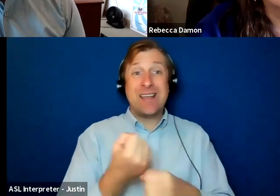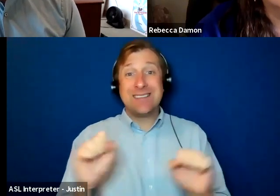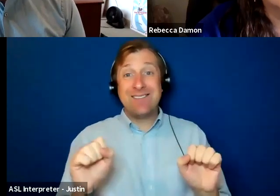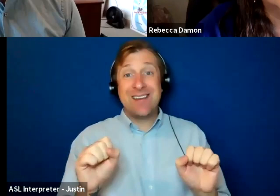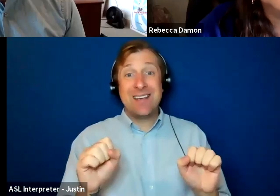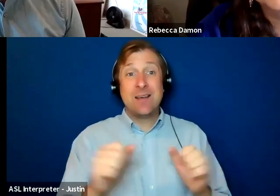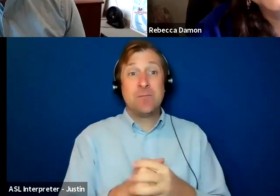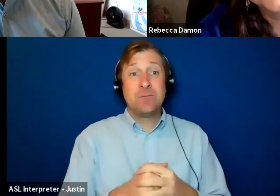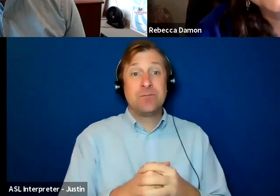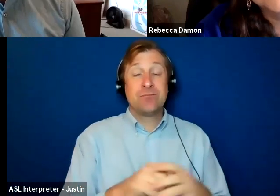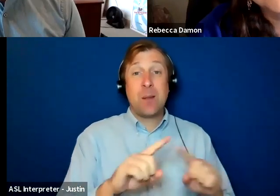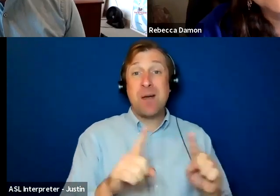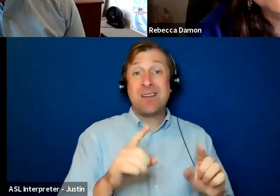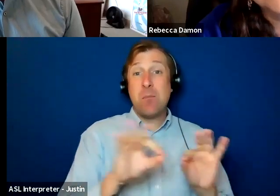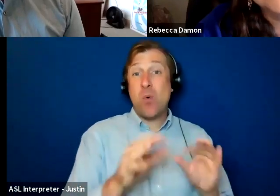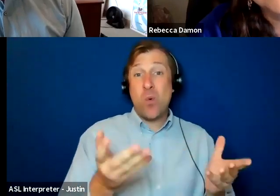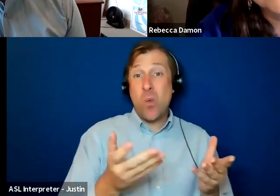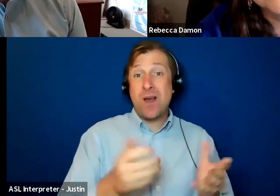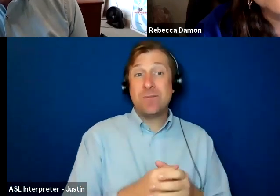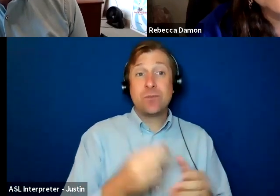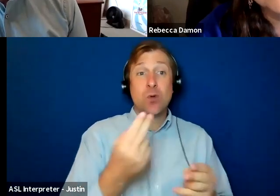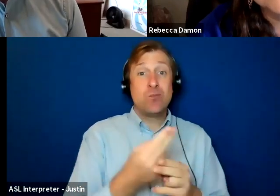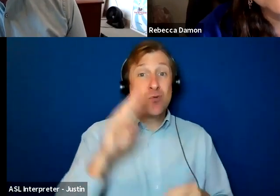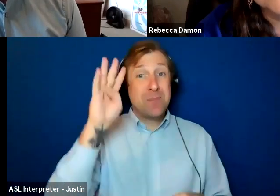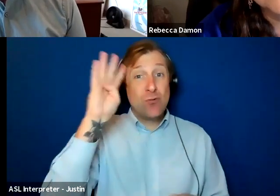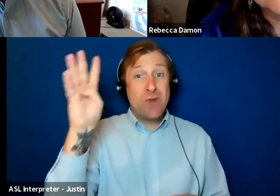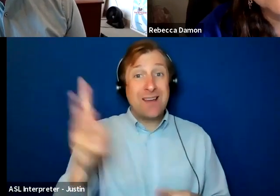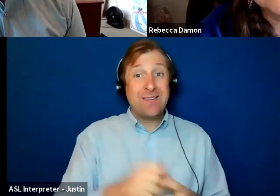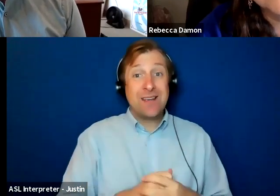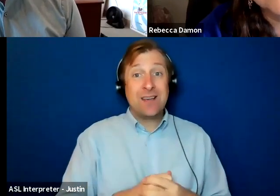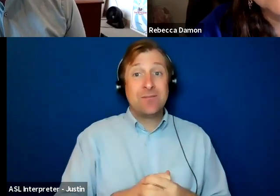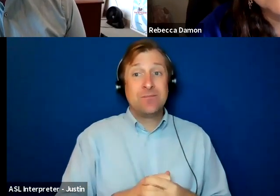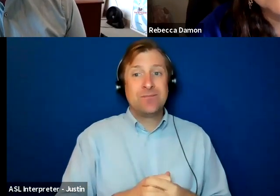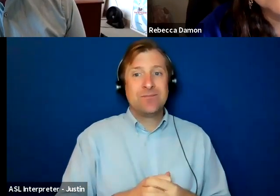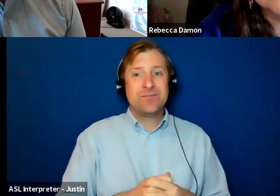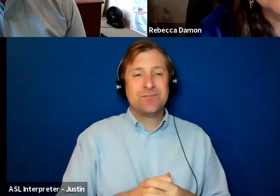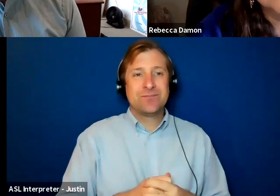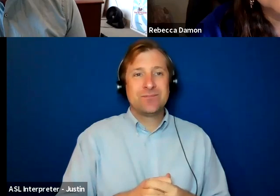But the bottom line, I would say, is use your creativity, but there will probably be some jobs that for some people